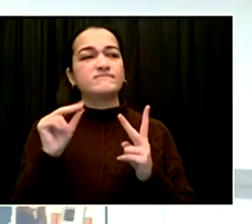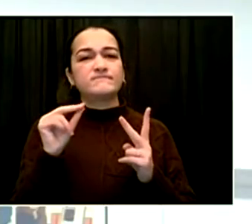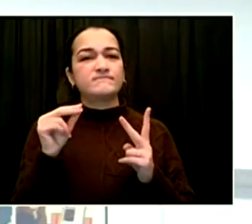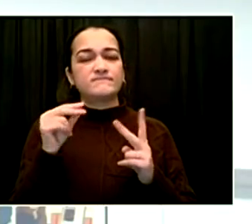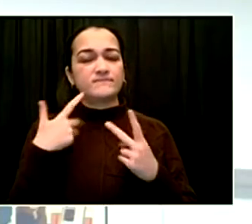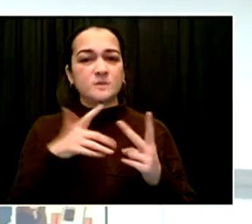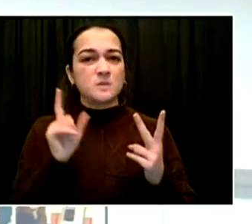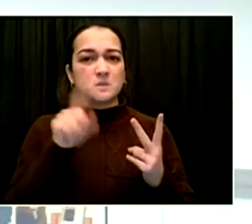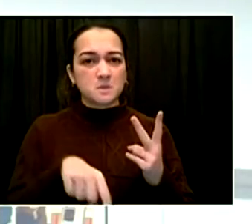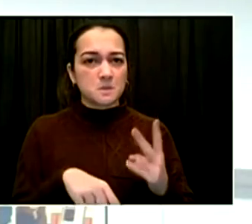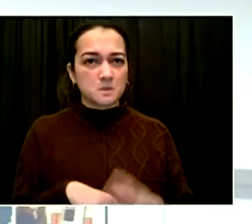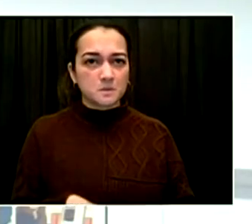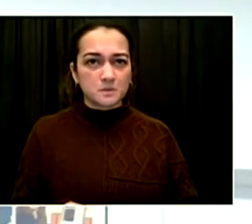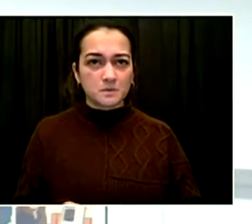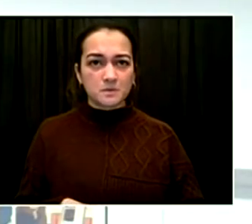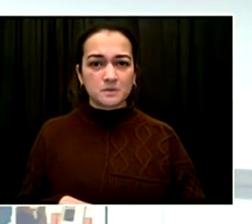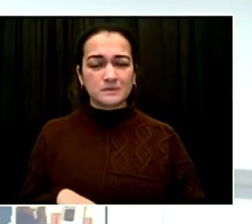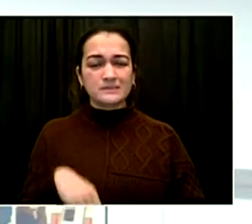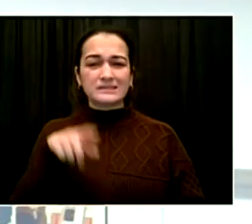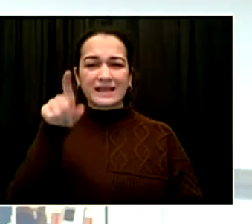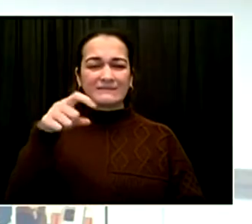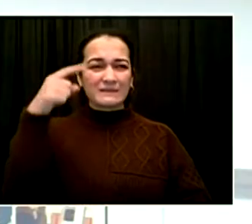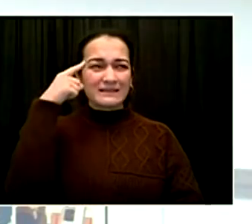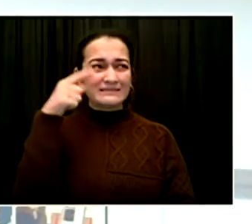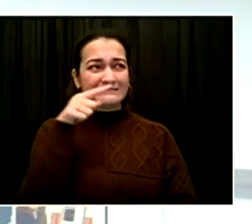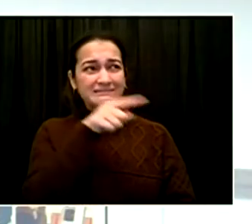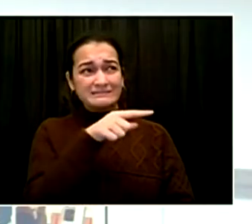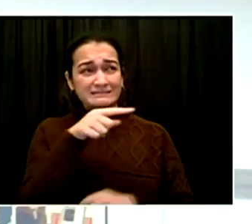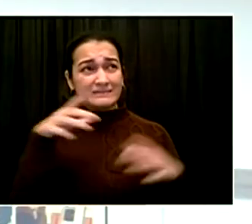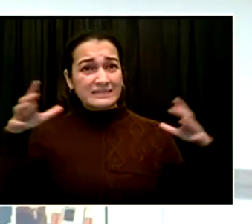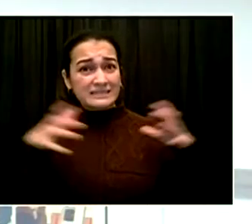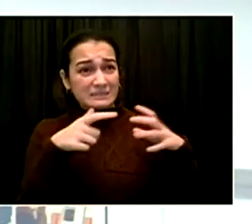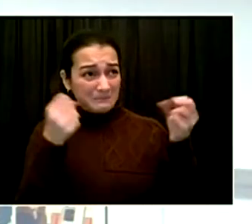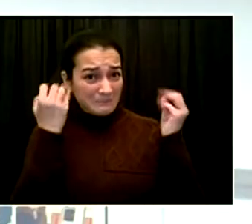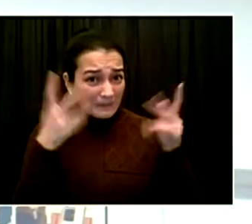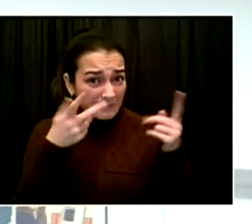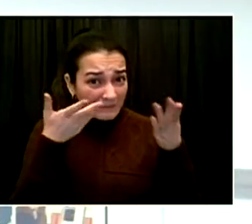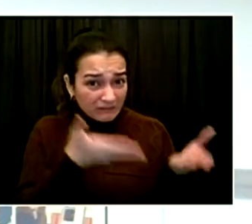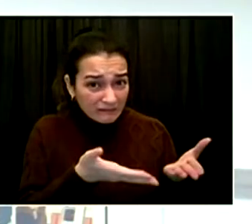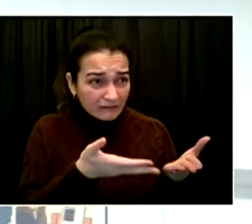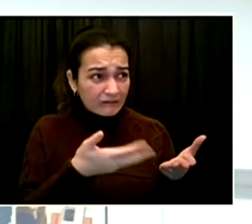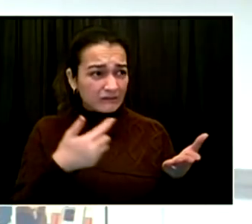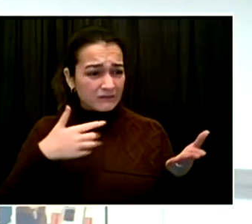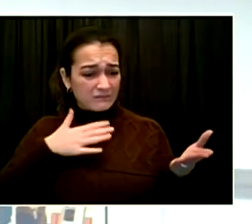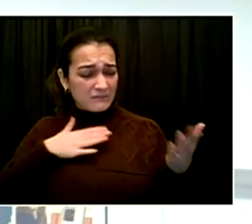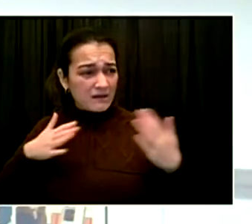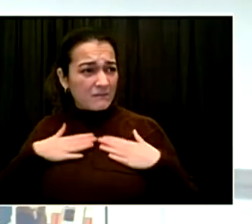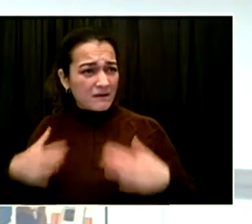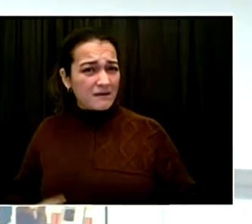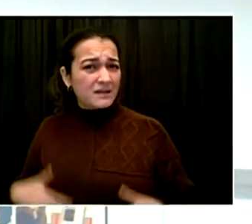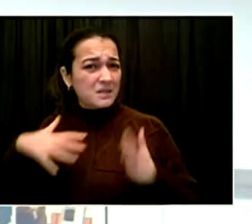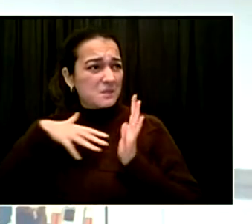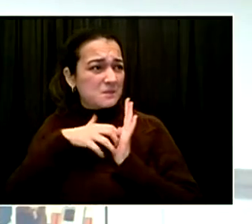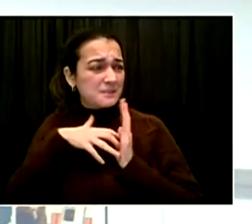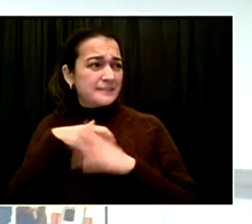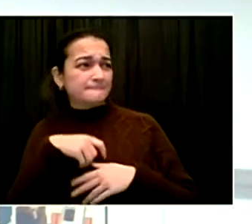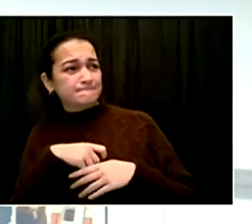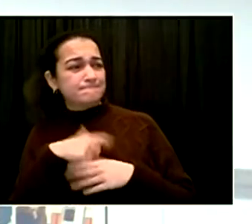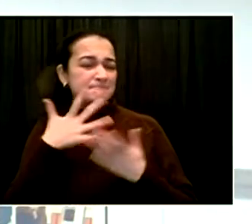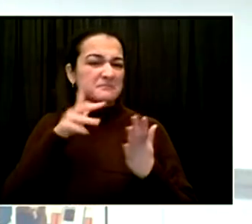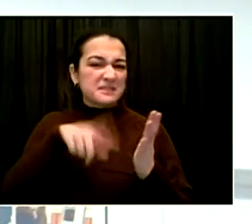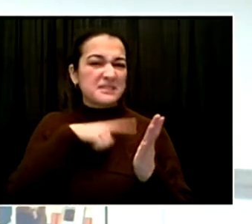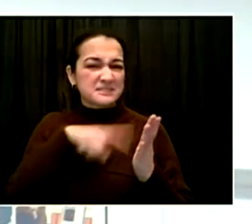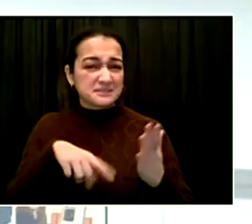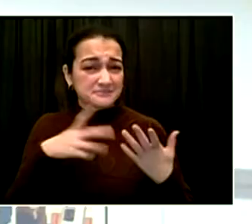CERTAINLY IF YOU'RE PLANNING TO